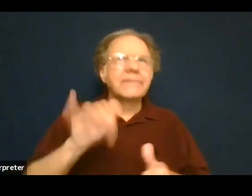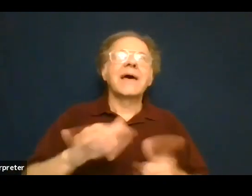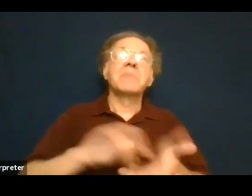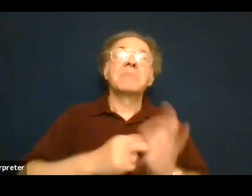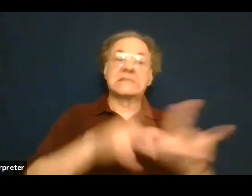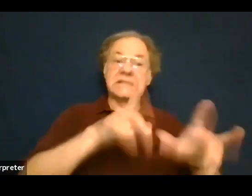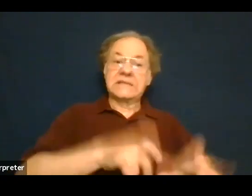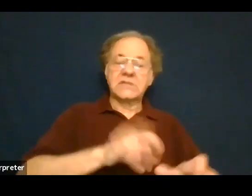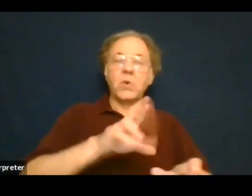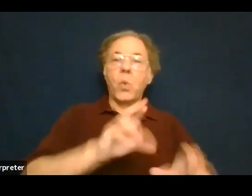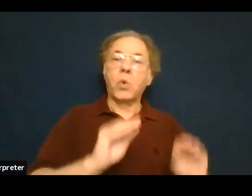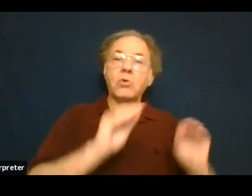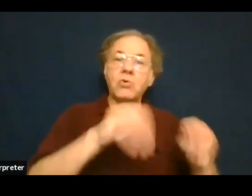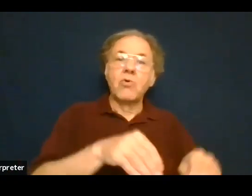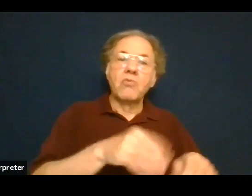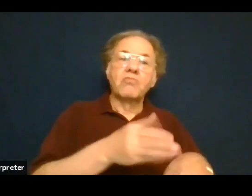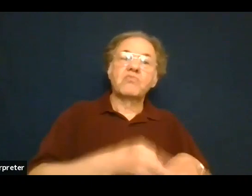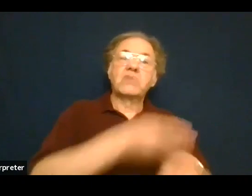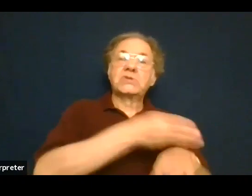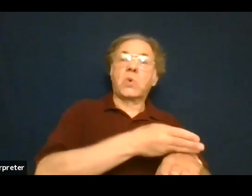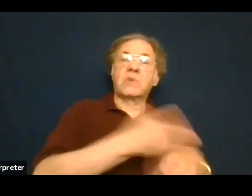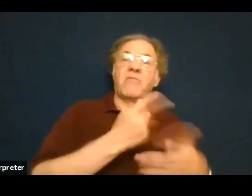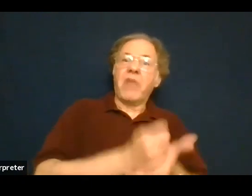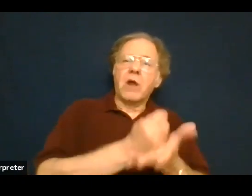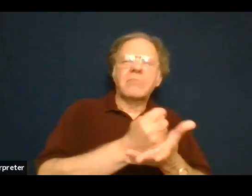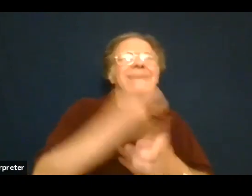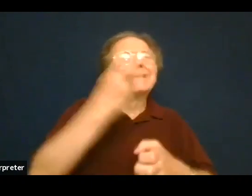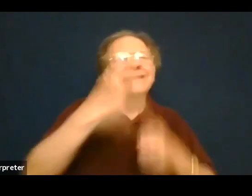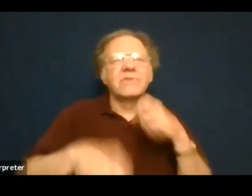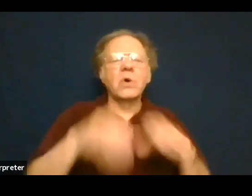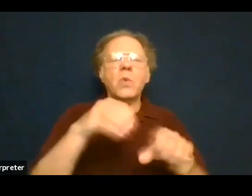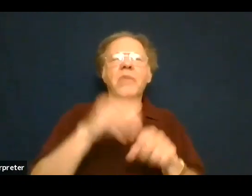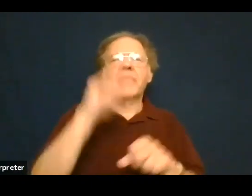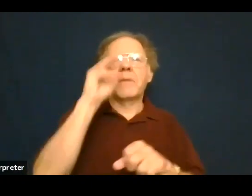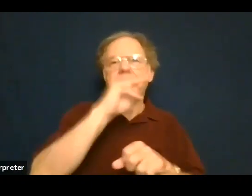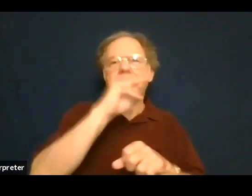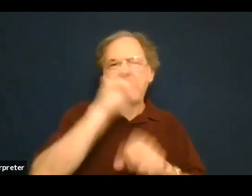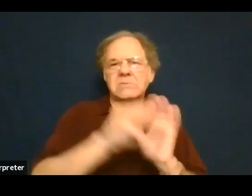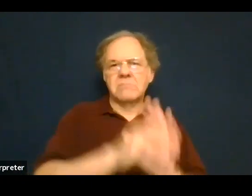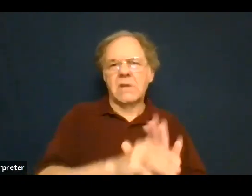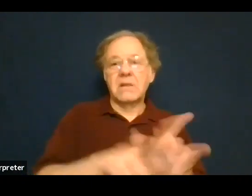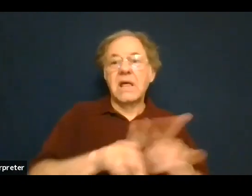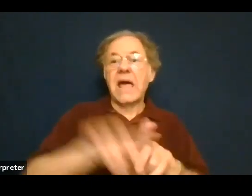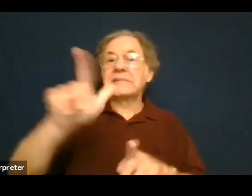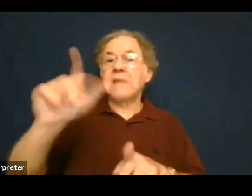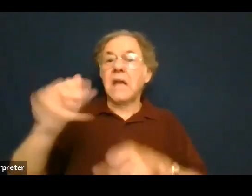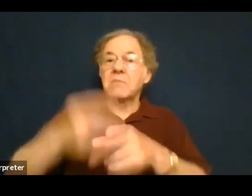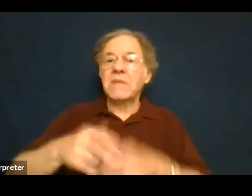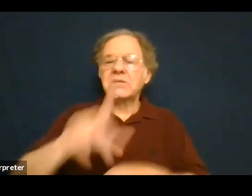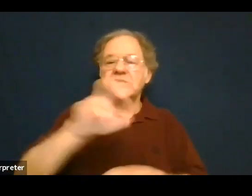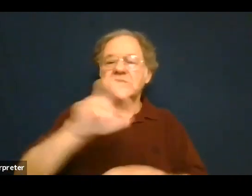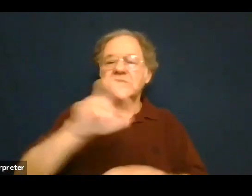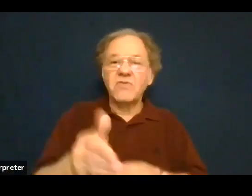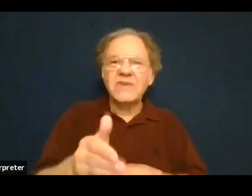difficult in a mouse model. And, as Alaa mentioned, the zebrafish is much better than that, because everything